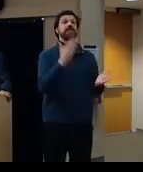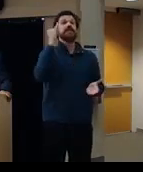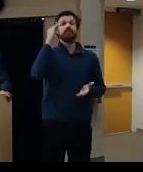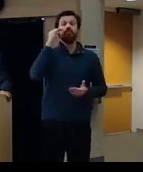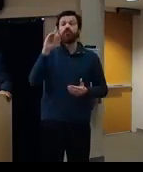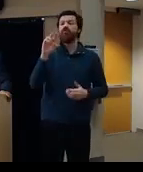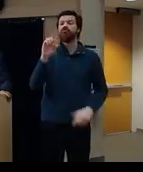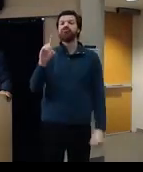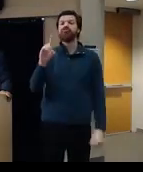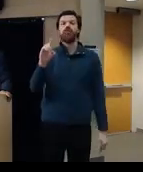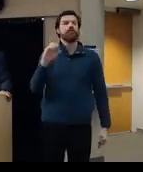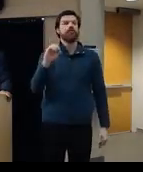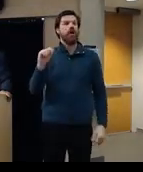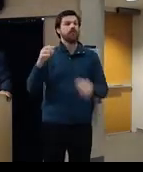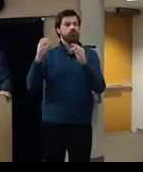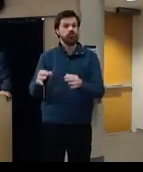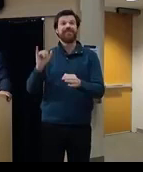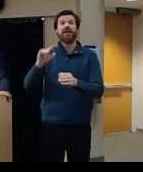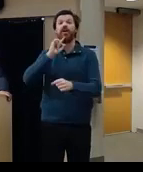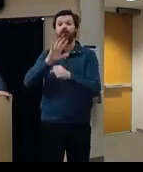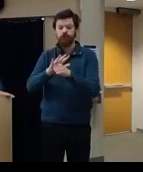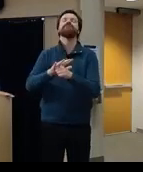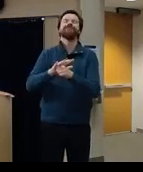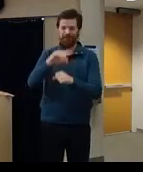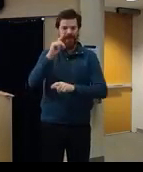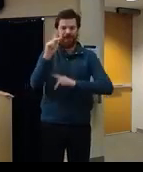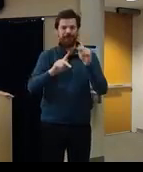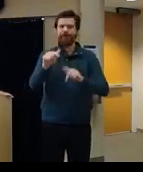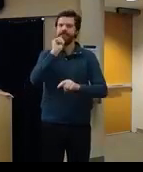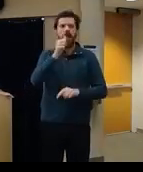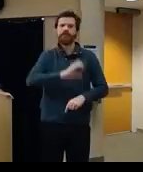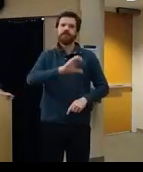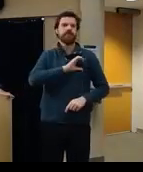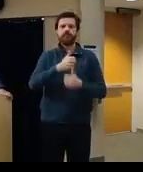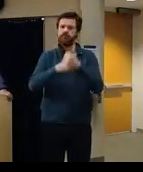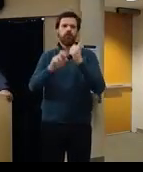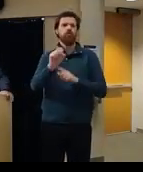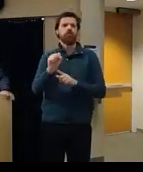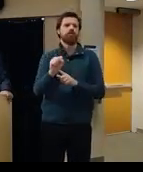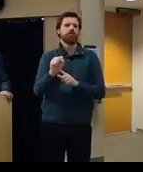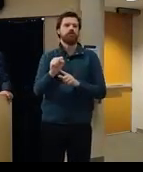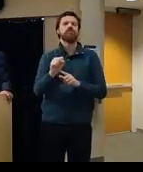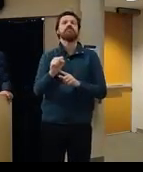Scott Decision which confirmed that black people were not citizens of the United States um you'll